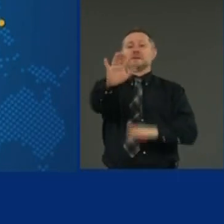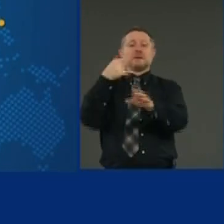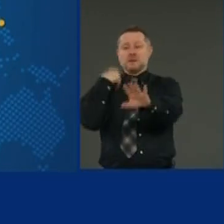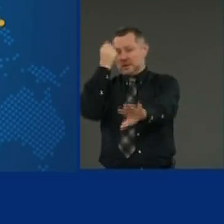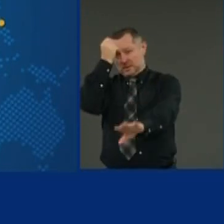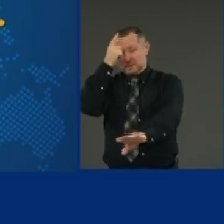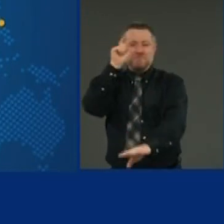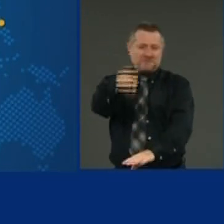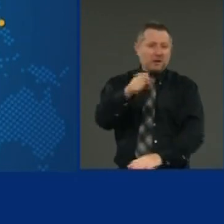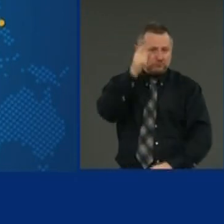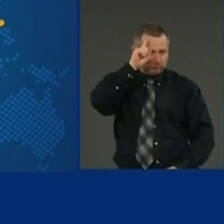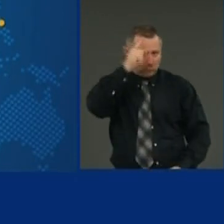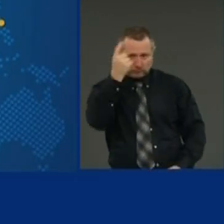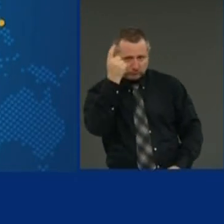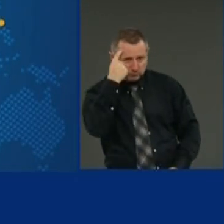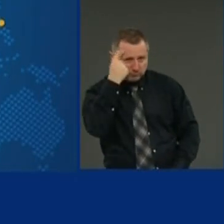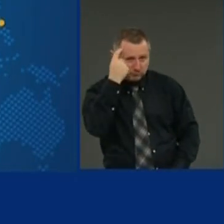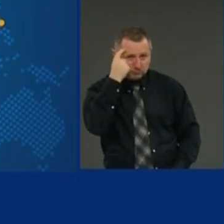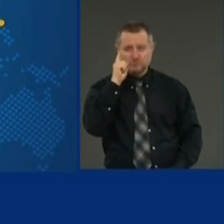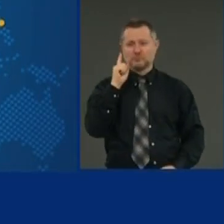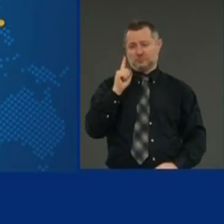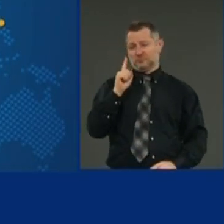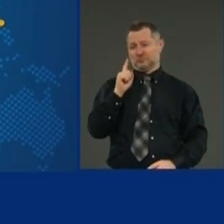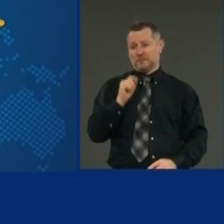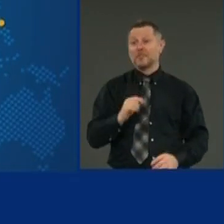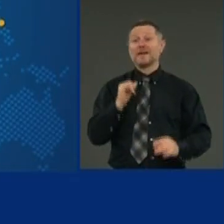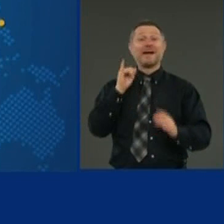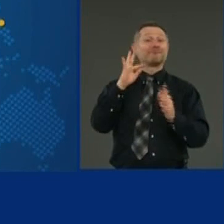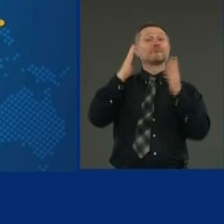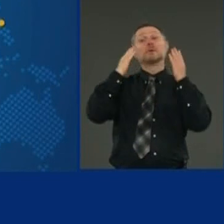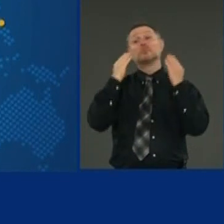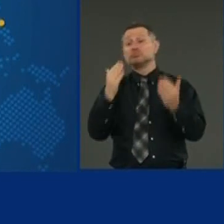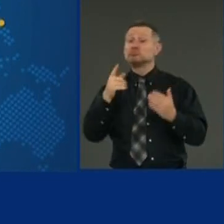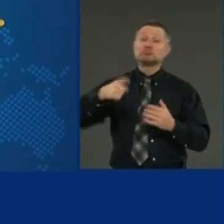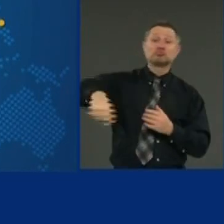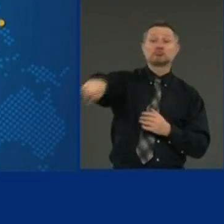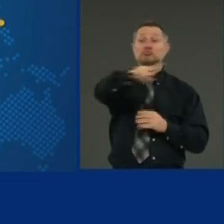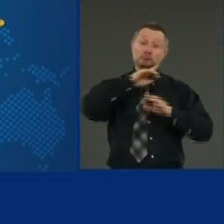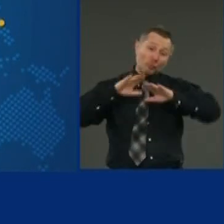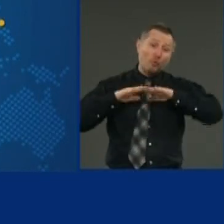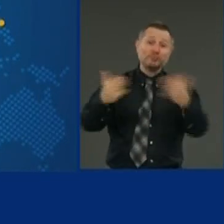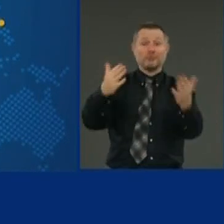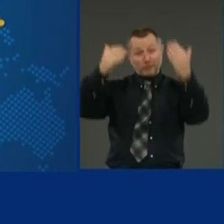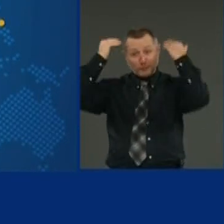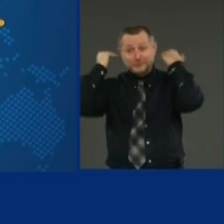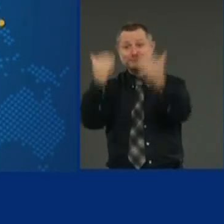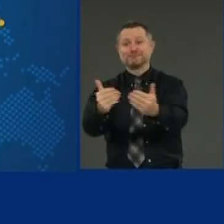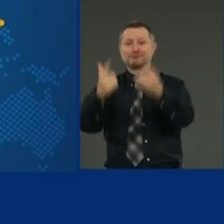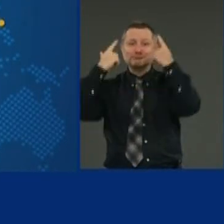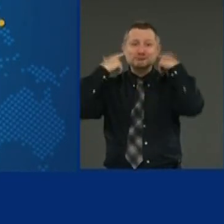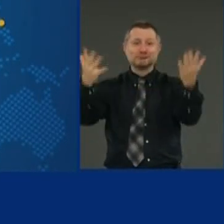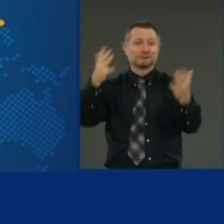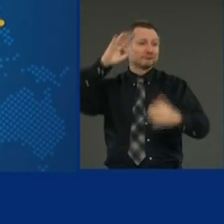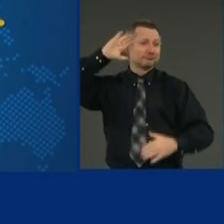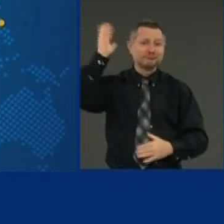I WANTED TO OPEN BEFORE WE EVER CLOSED. BUT YOU HAVE TO BE SMART, AND WEDNESDAY WE HAVE SEEN WHAT IS